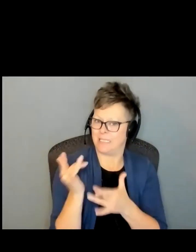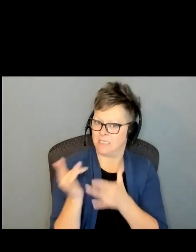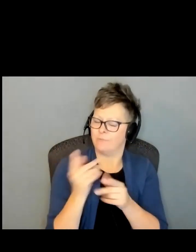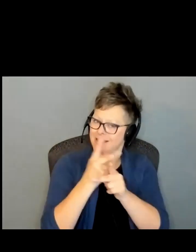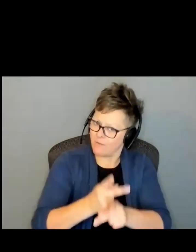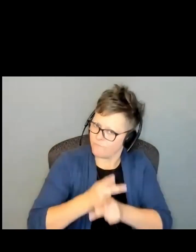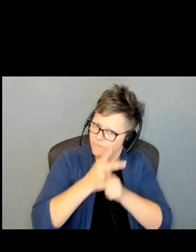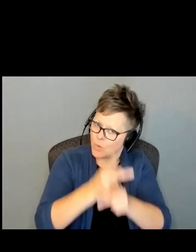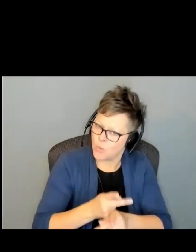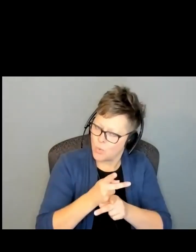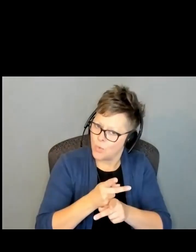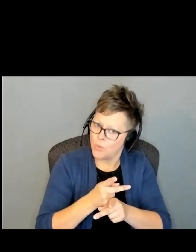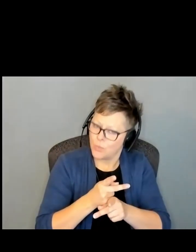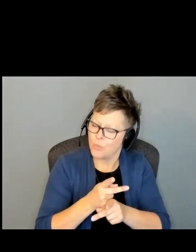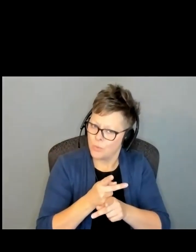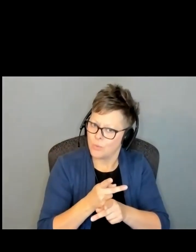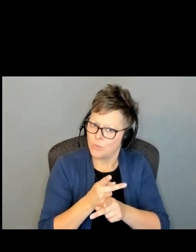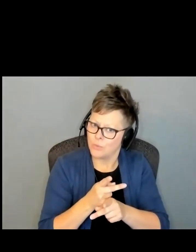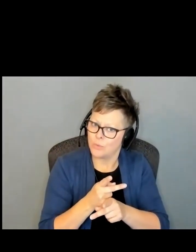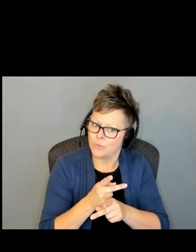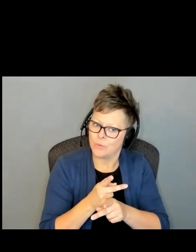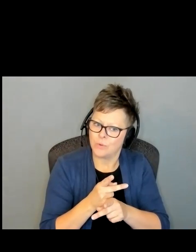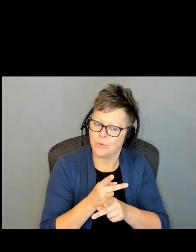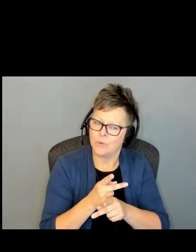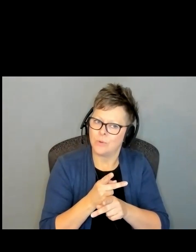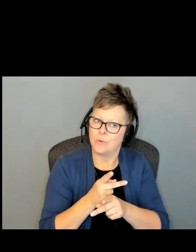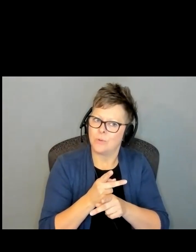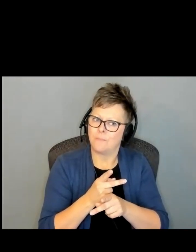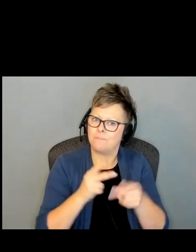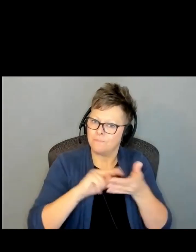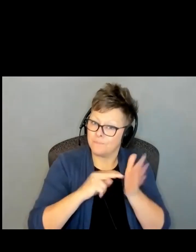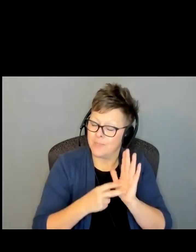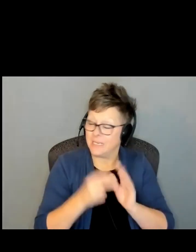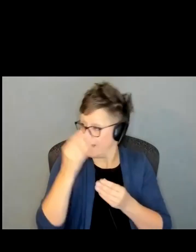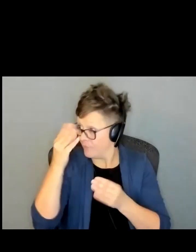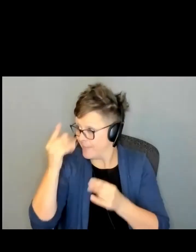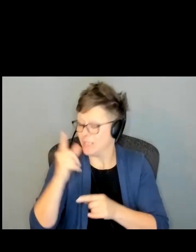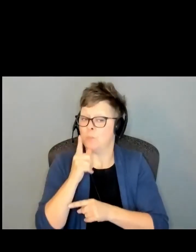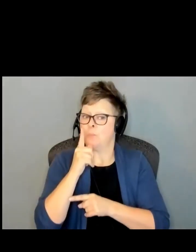To not only the privacy of the information, things that could have been shared in that